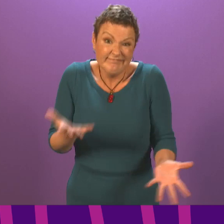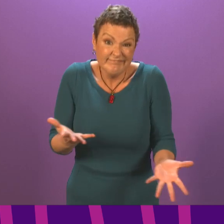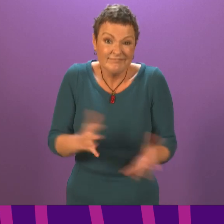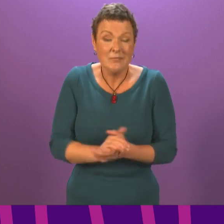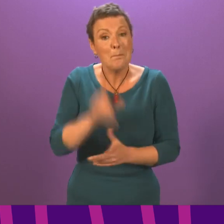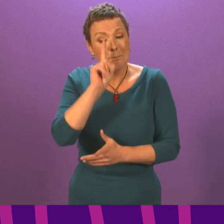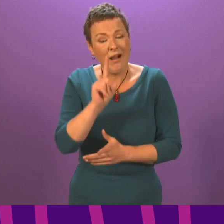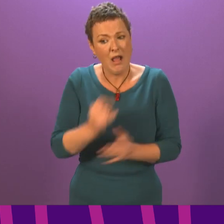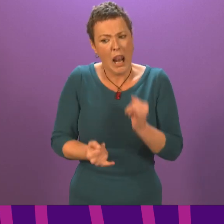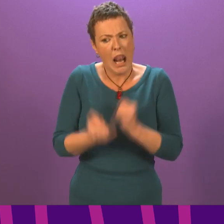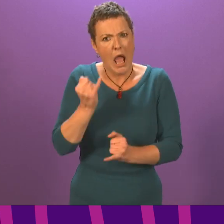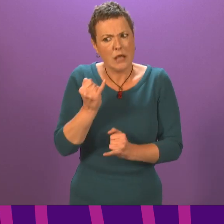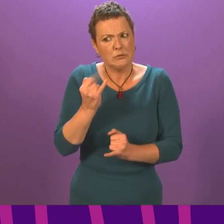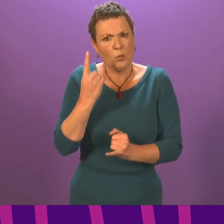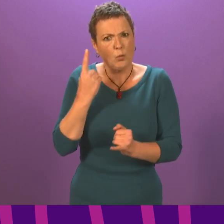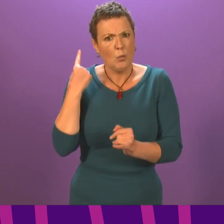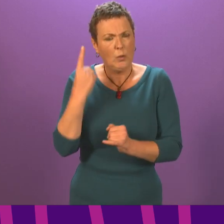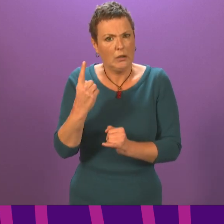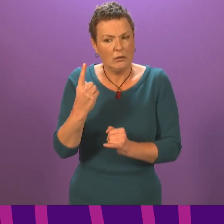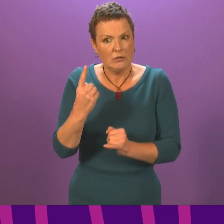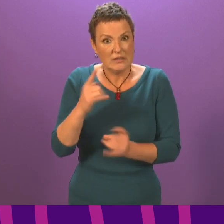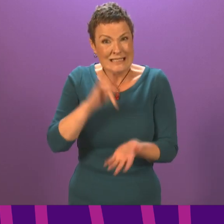In the past week, case numbers in the City of Edinburgh Council area have increased by